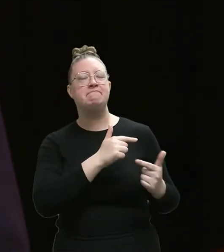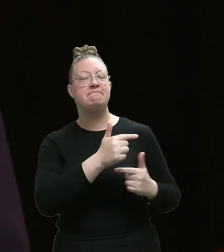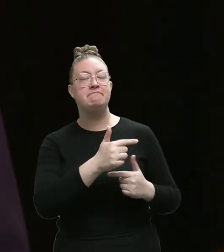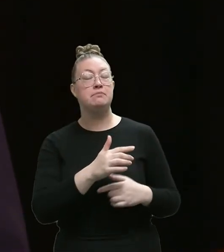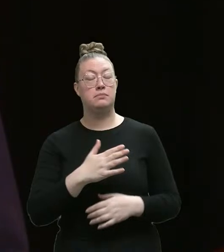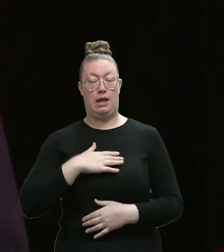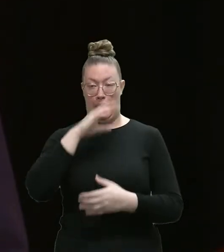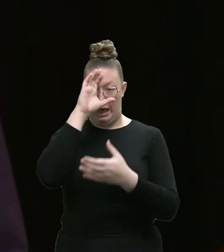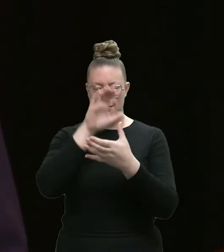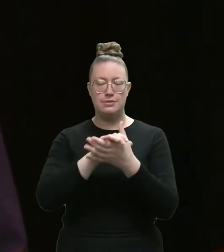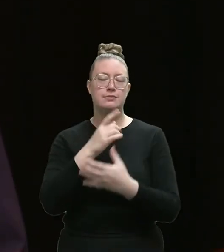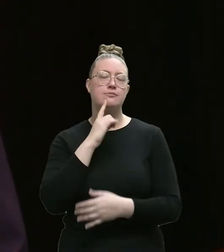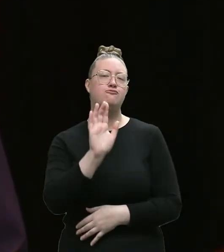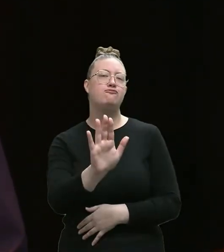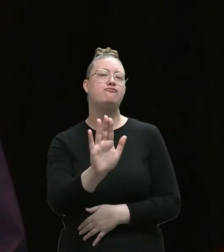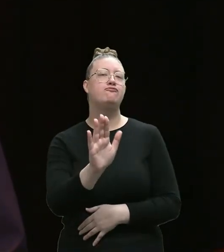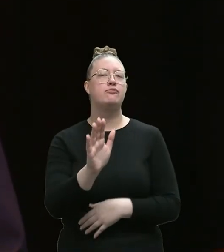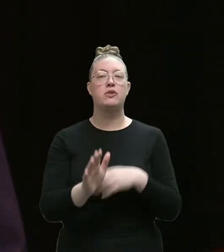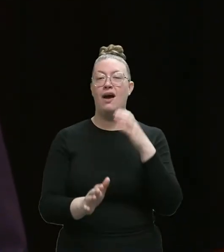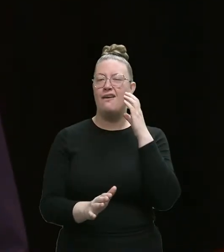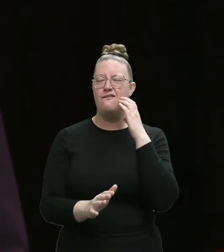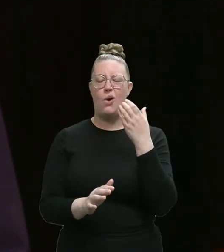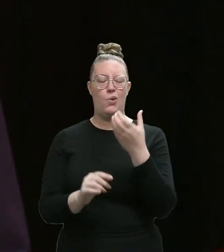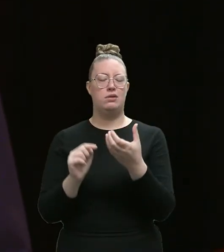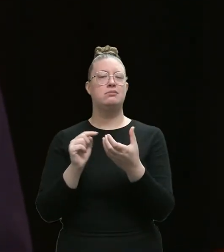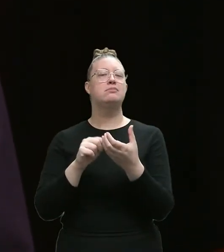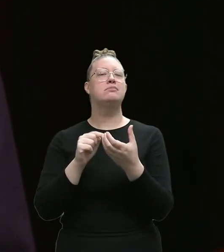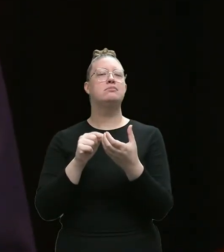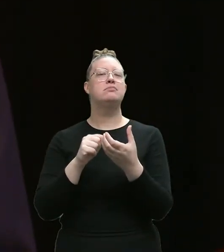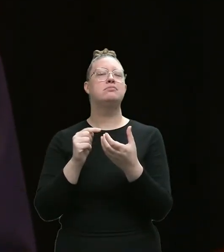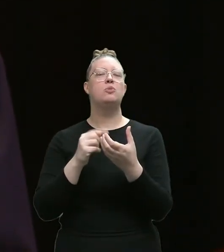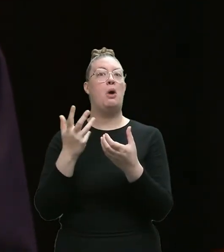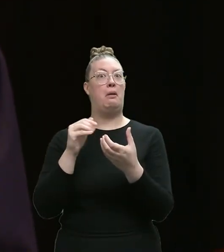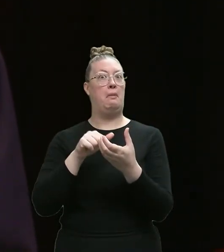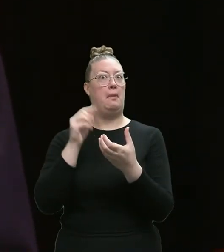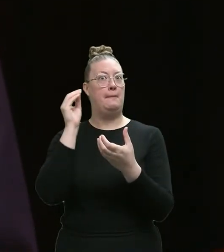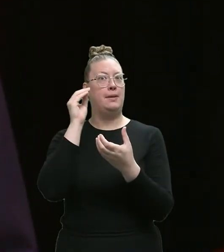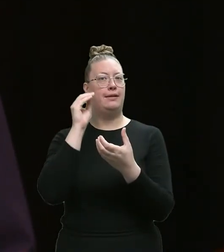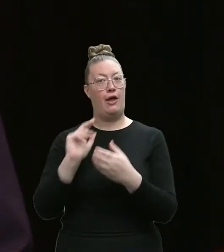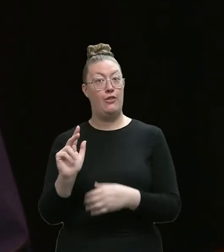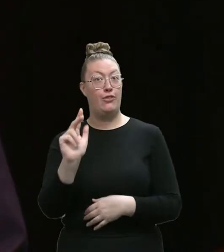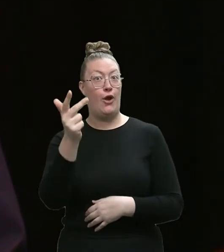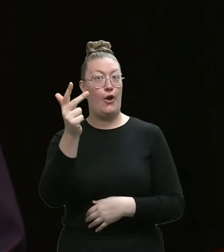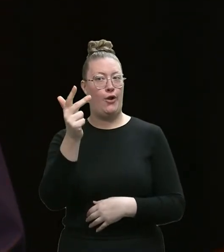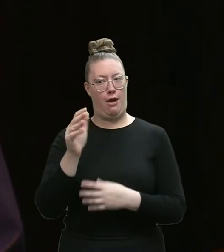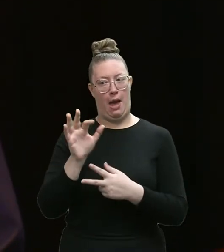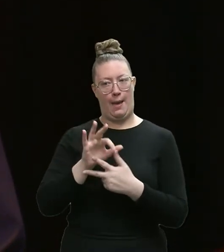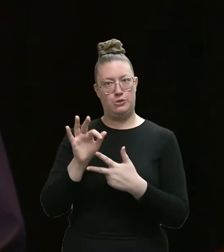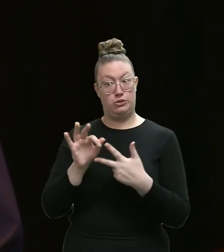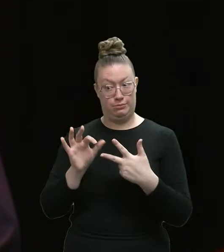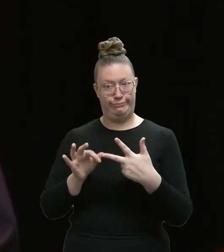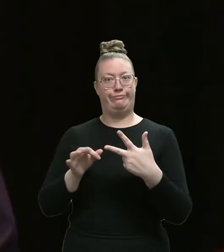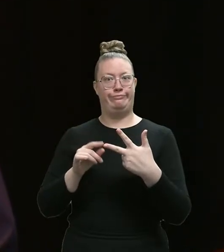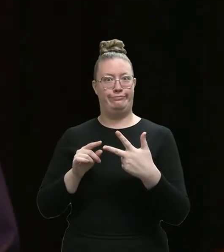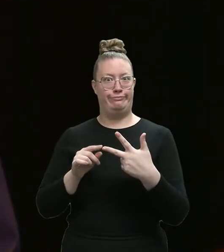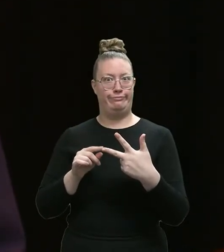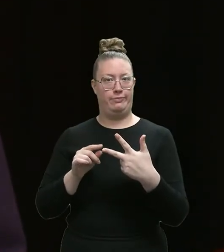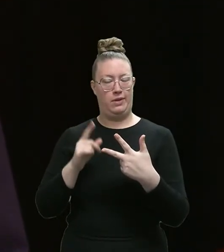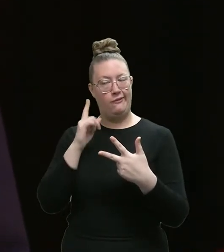Joseph Moran, president elect for the students of north Idaho college. Please join us in a round of applause for recognition